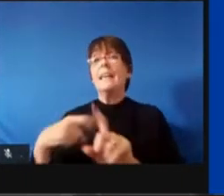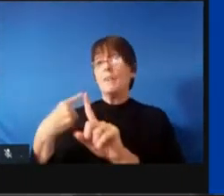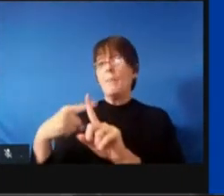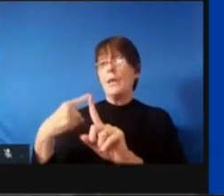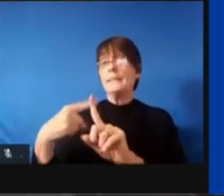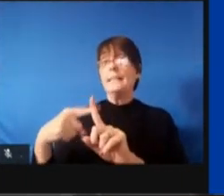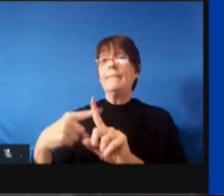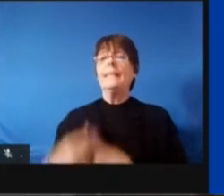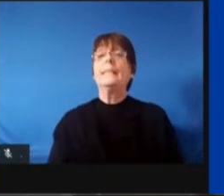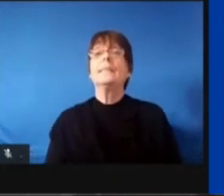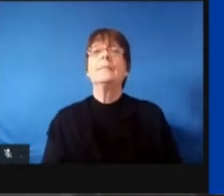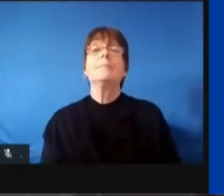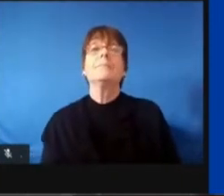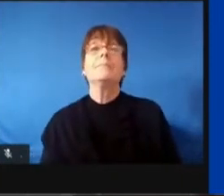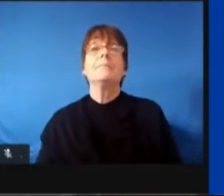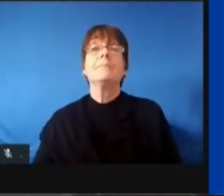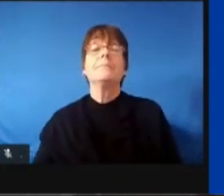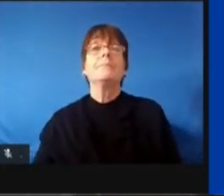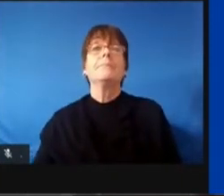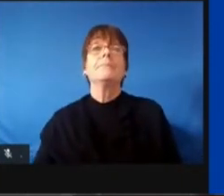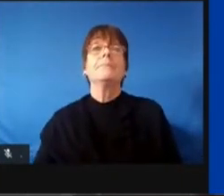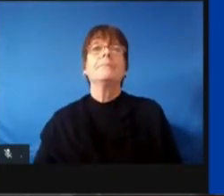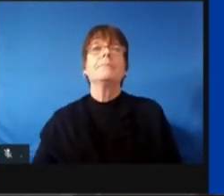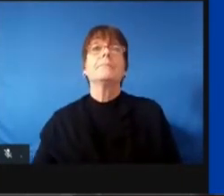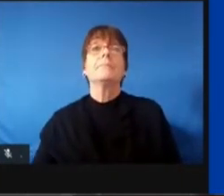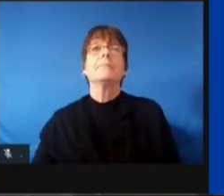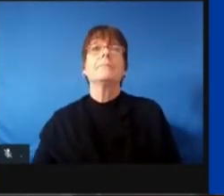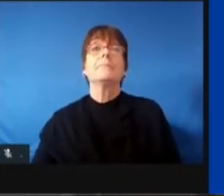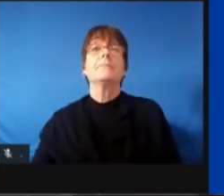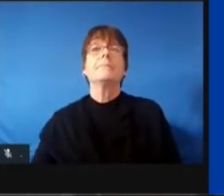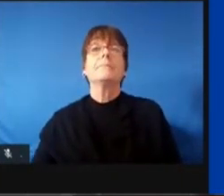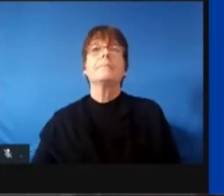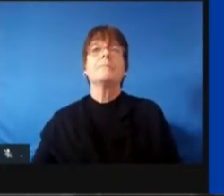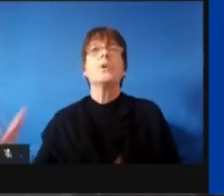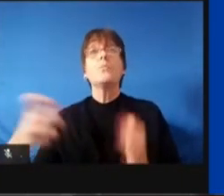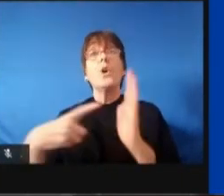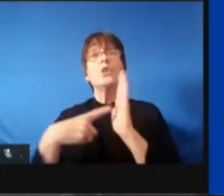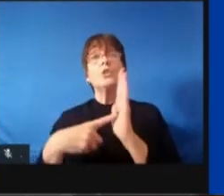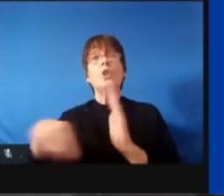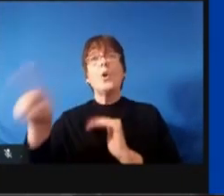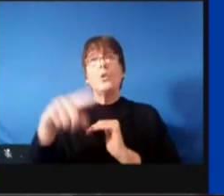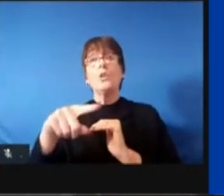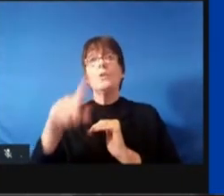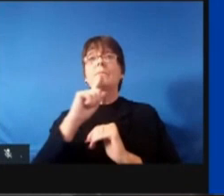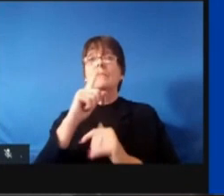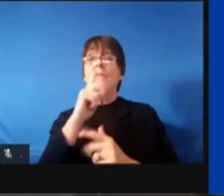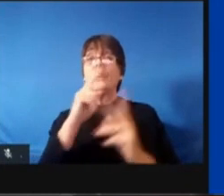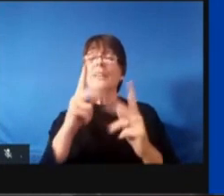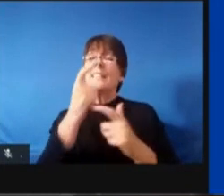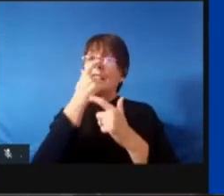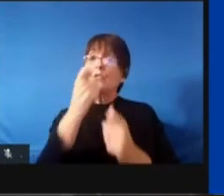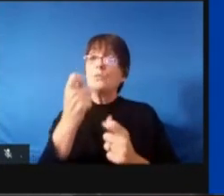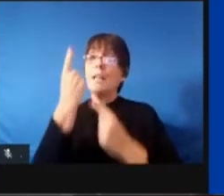IN YELLOW IS LESS THAN 1.0% CASE RATE AND LESS THAN 2.0% OF